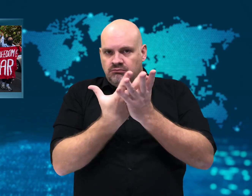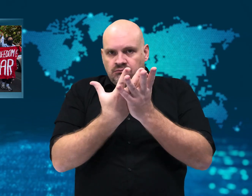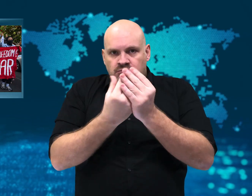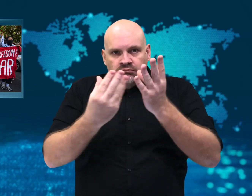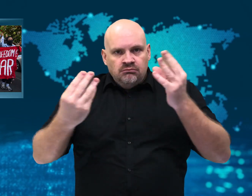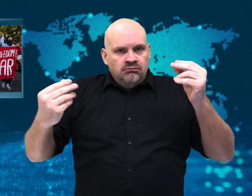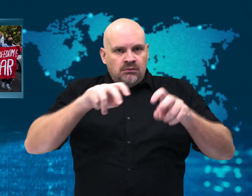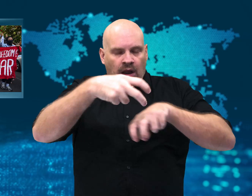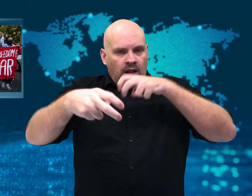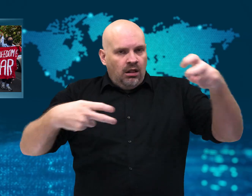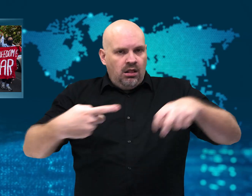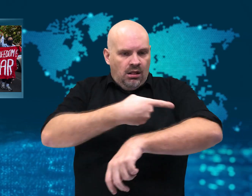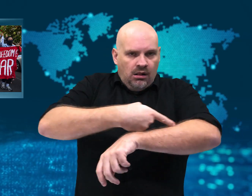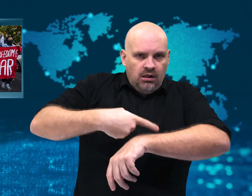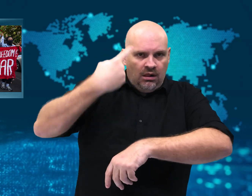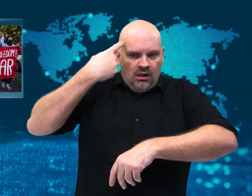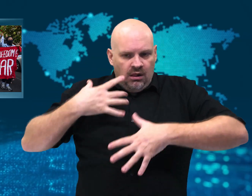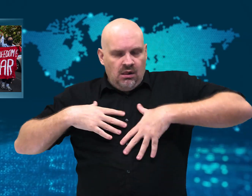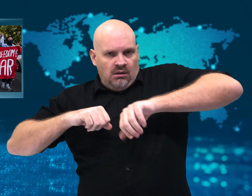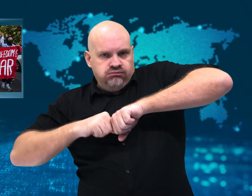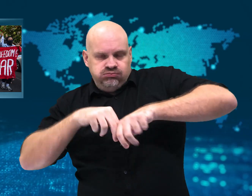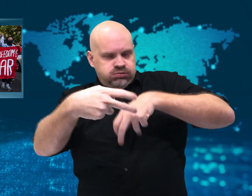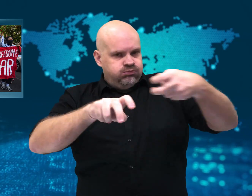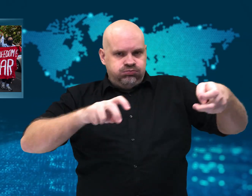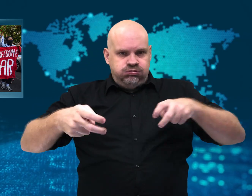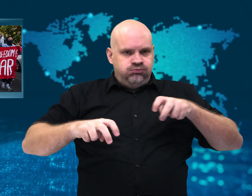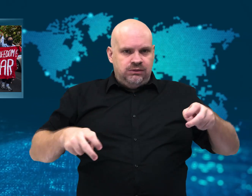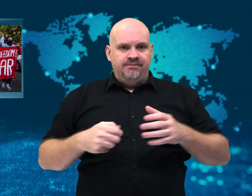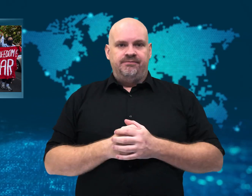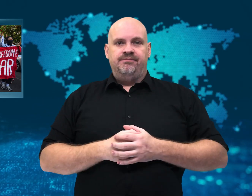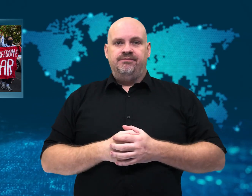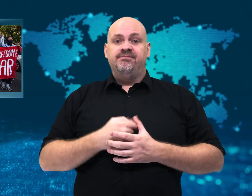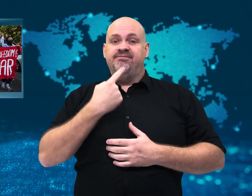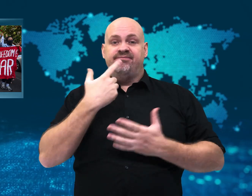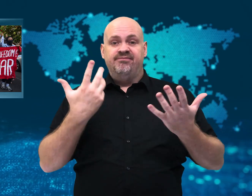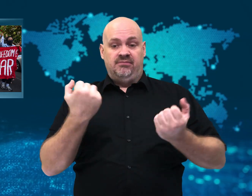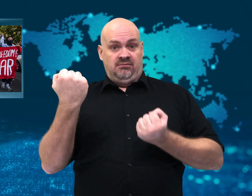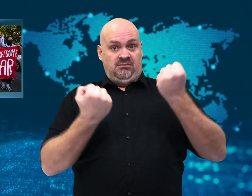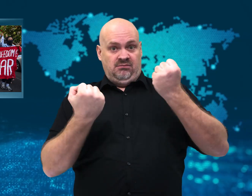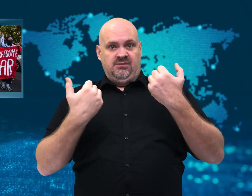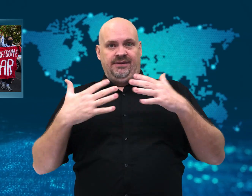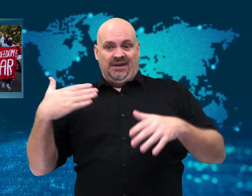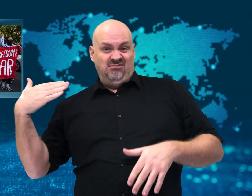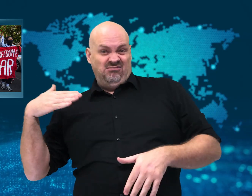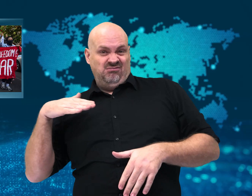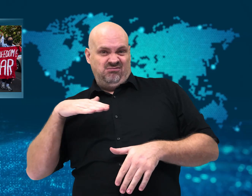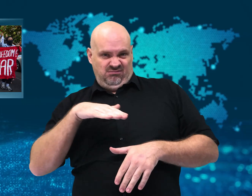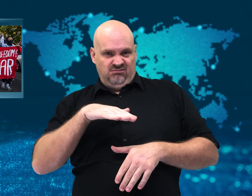A witness said dozens of people were injured. Reportedly,